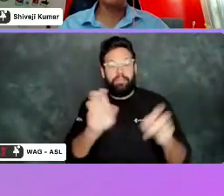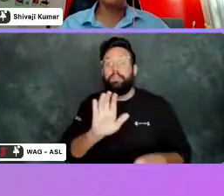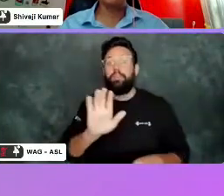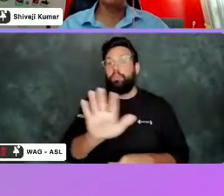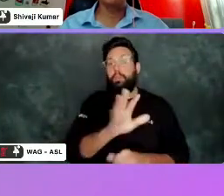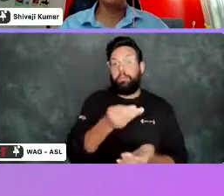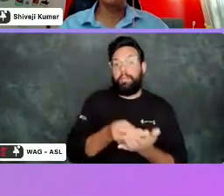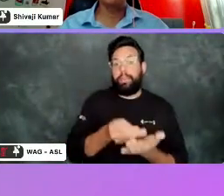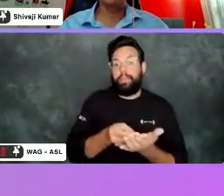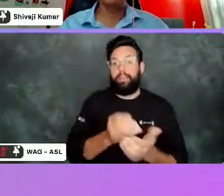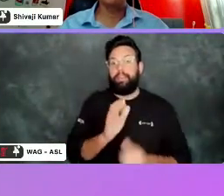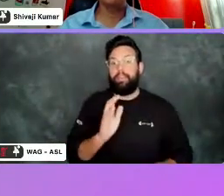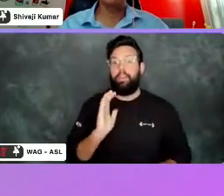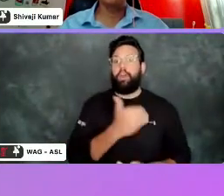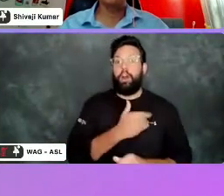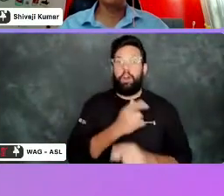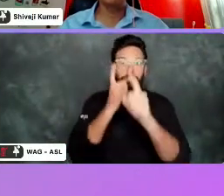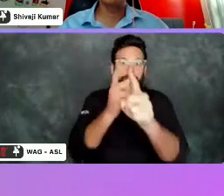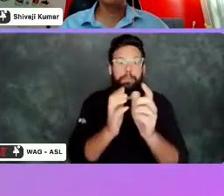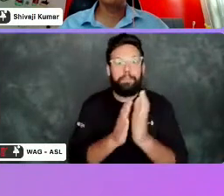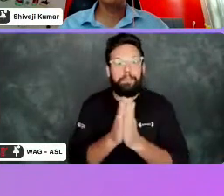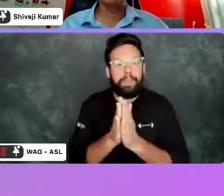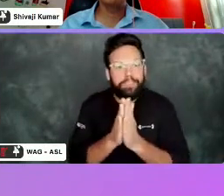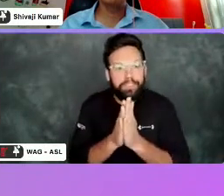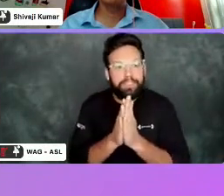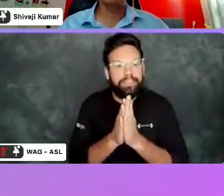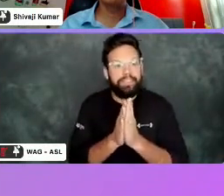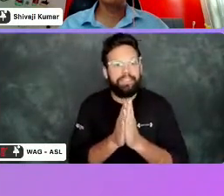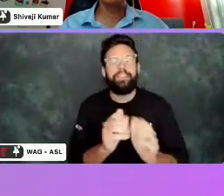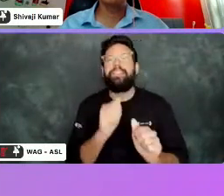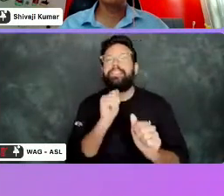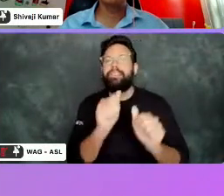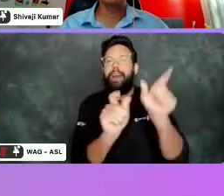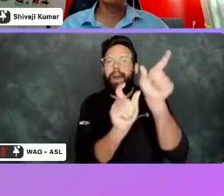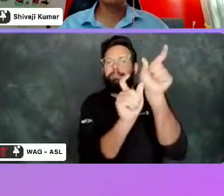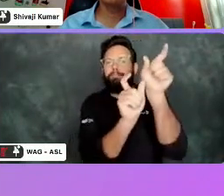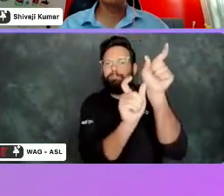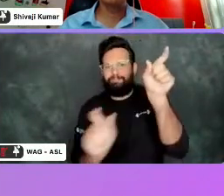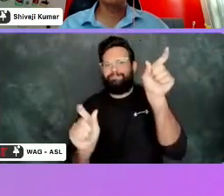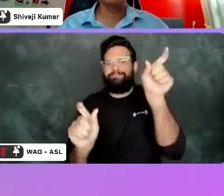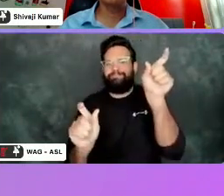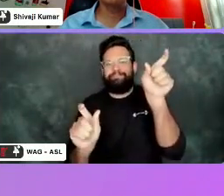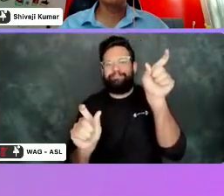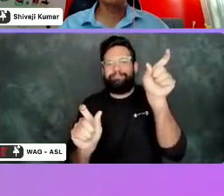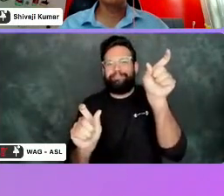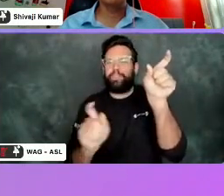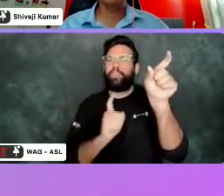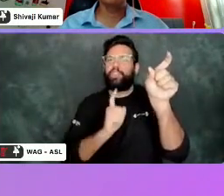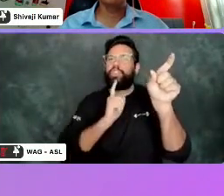It's not hierarchically nested within any other heading. So I'm gonna mark it an H2, 'cause remember so far we only have one H1,